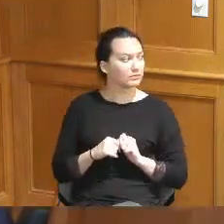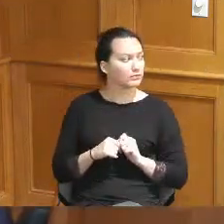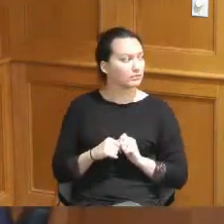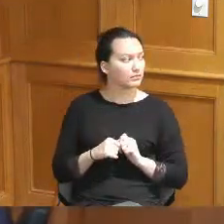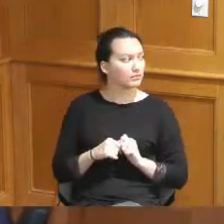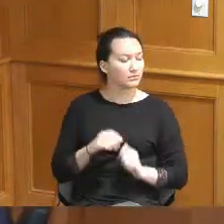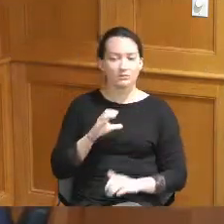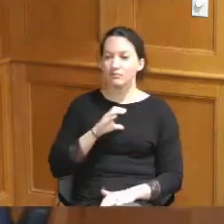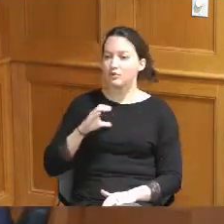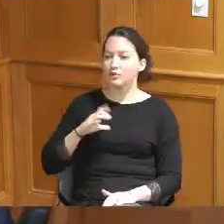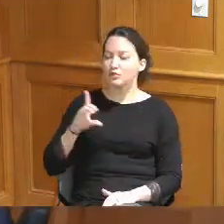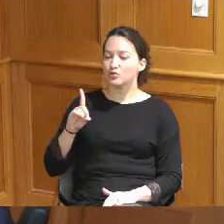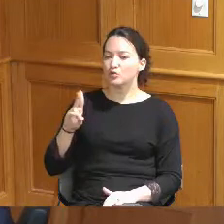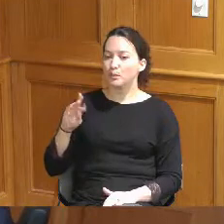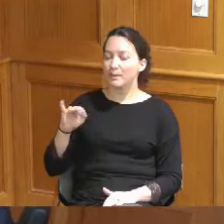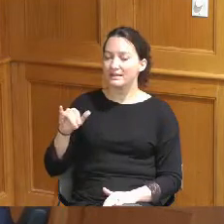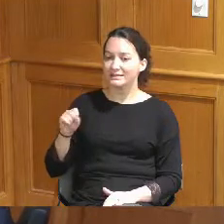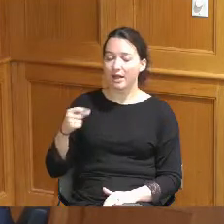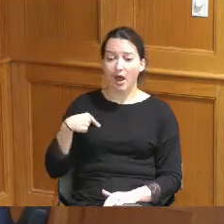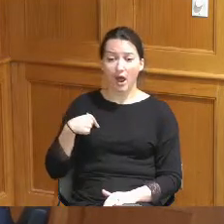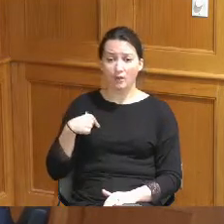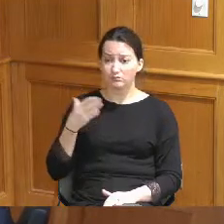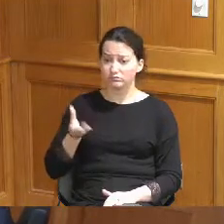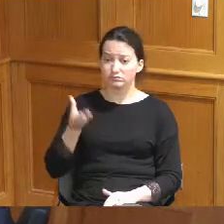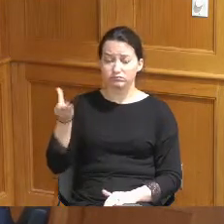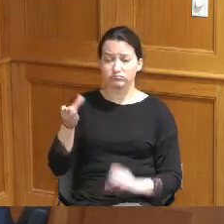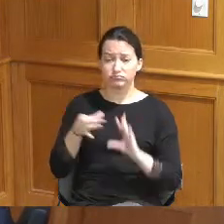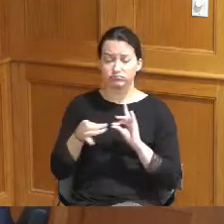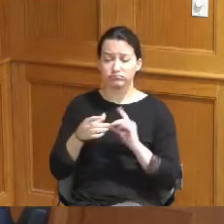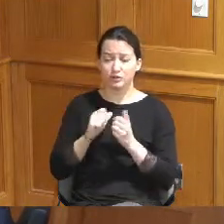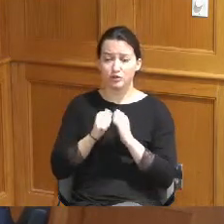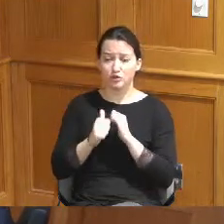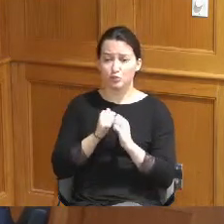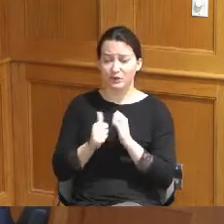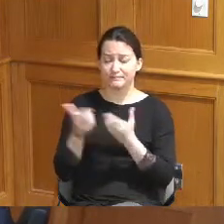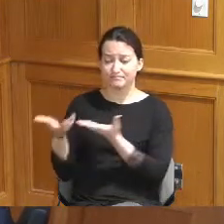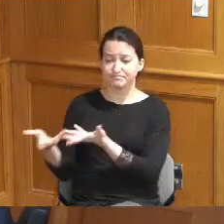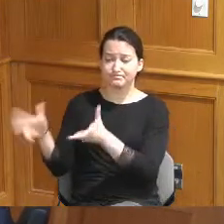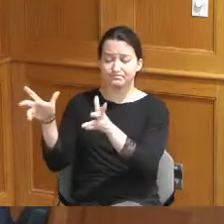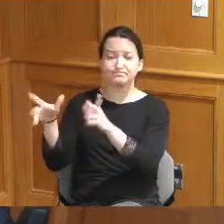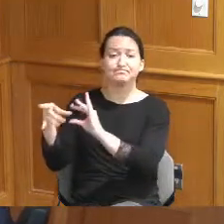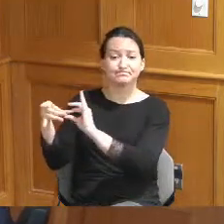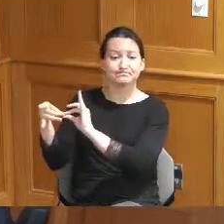I'd like to make a comment because I brought up about the sports facility as it relates to when